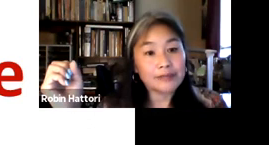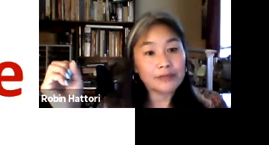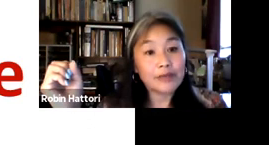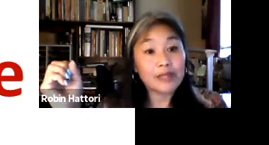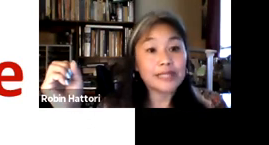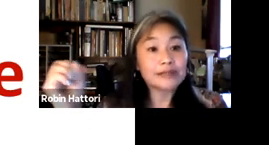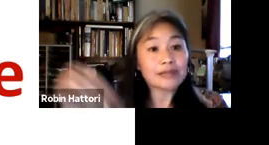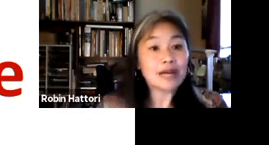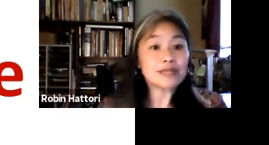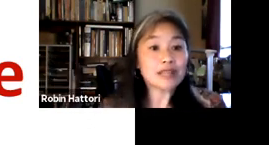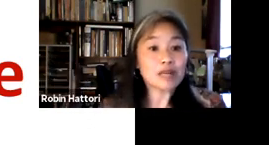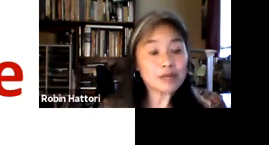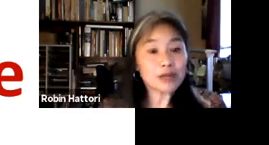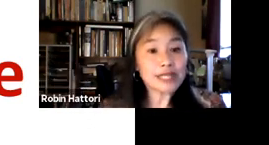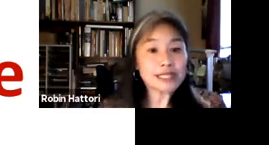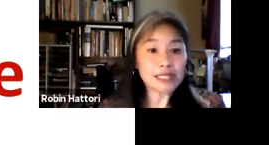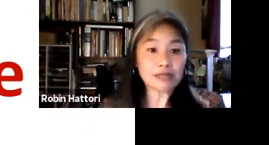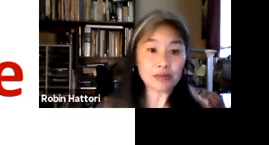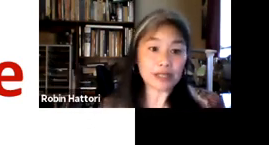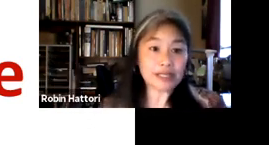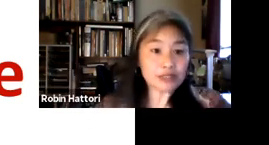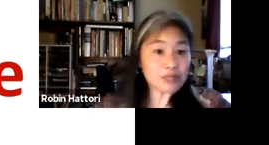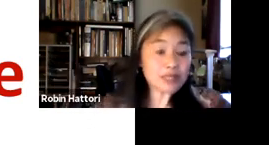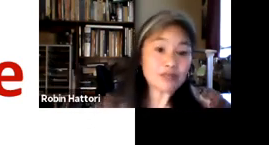the other hand, there was still lingering resentment against